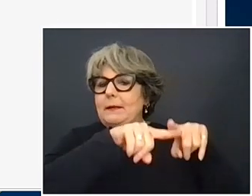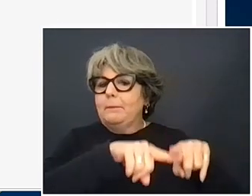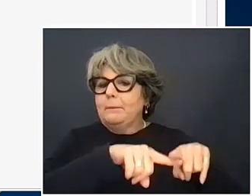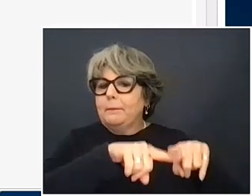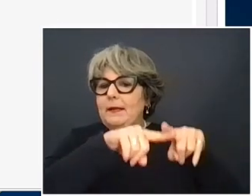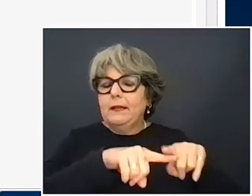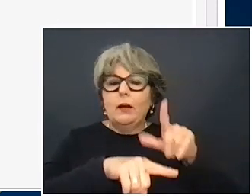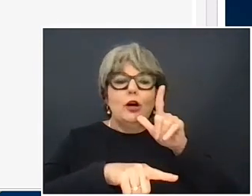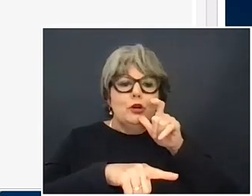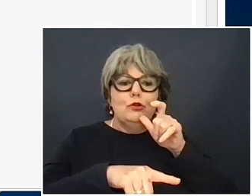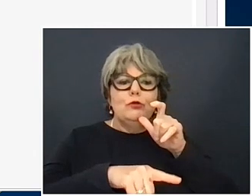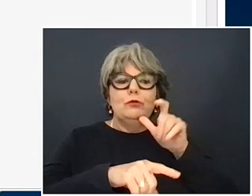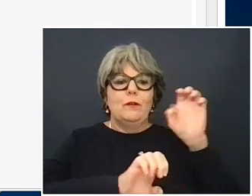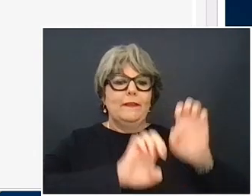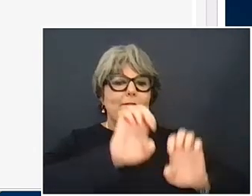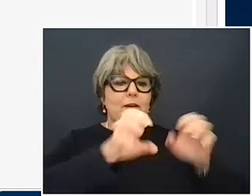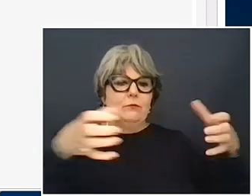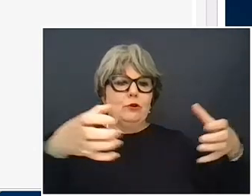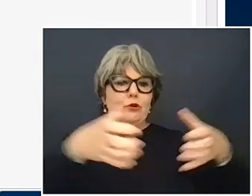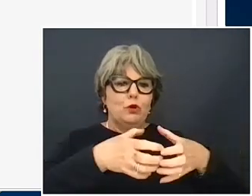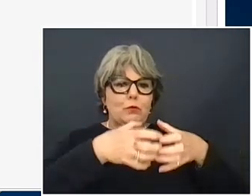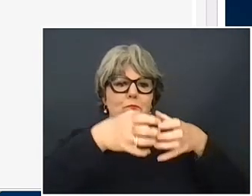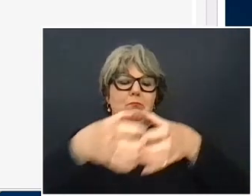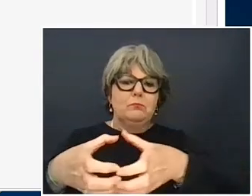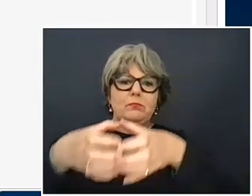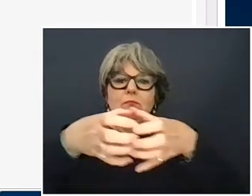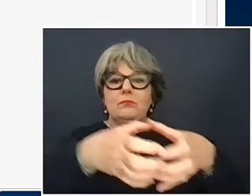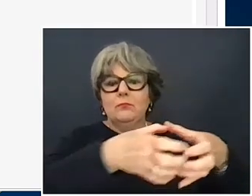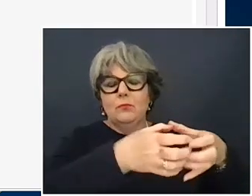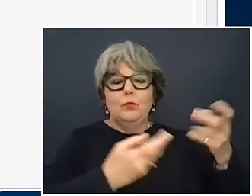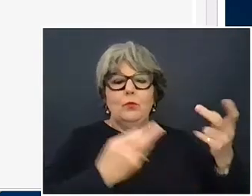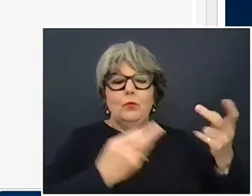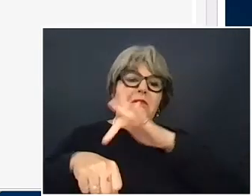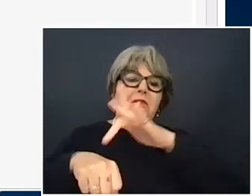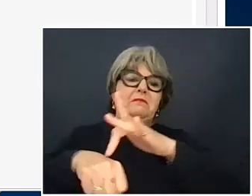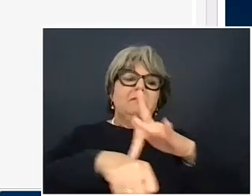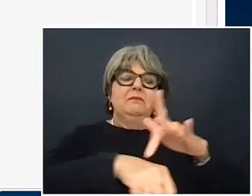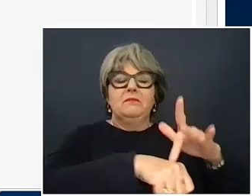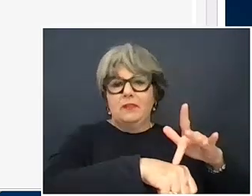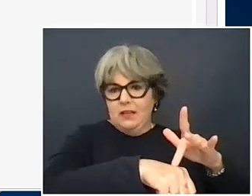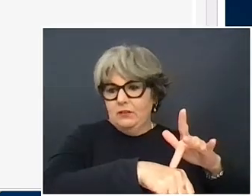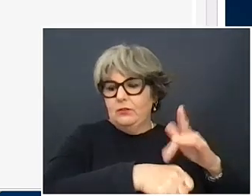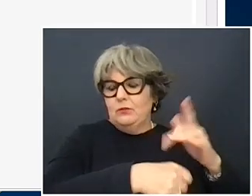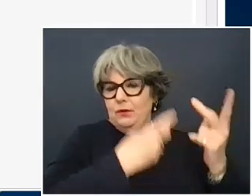evaluation body should be when they go. We do have some other suggestions, though,